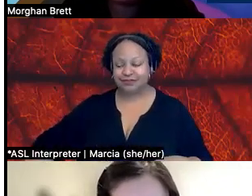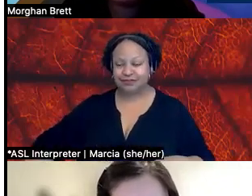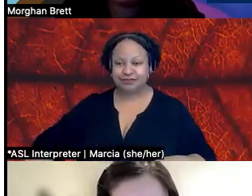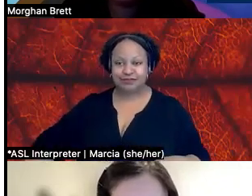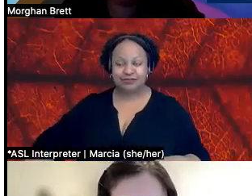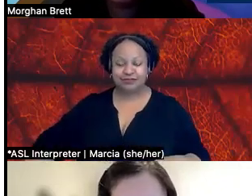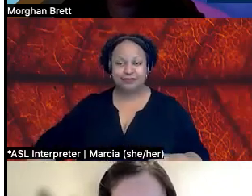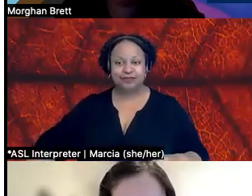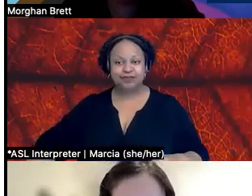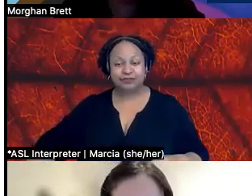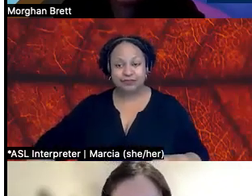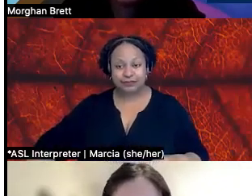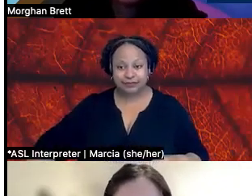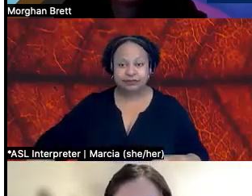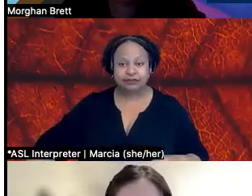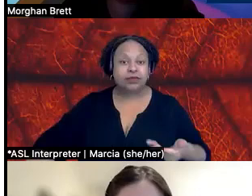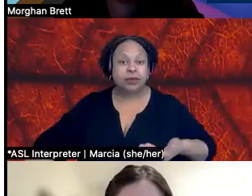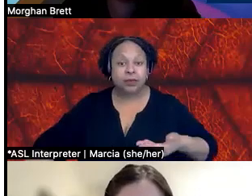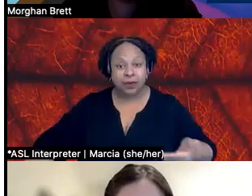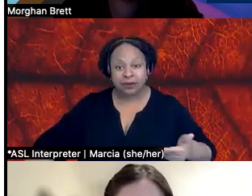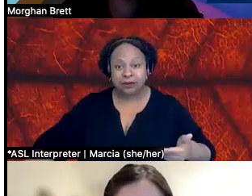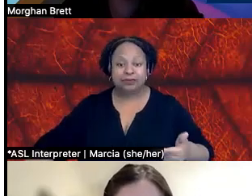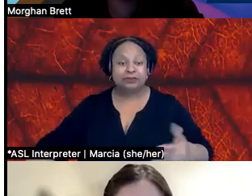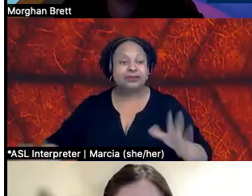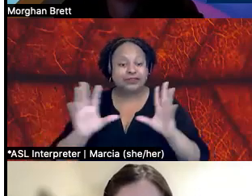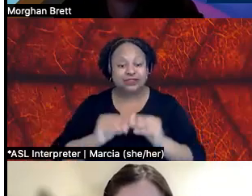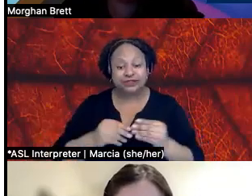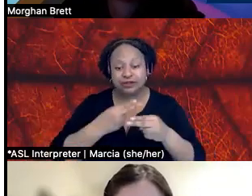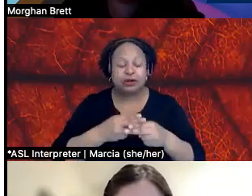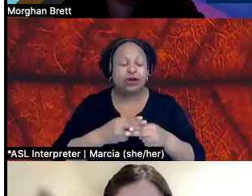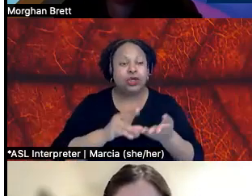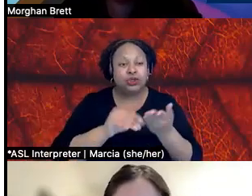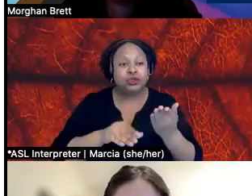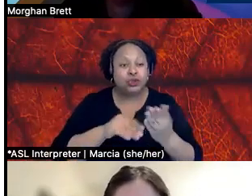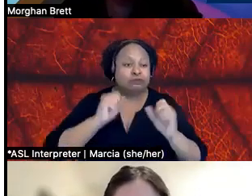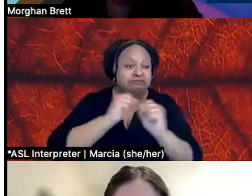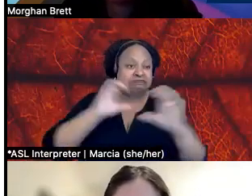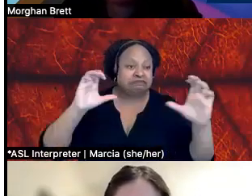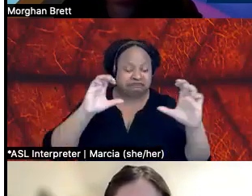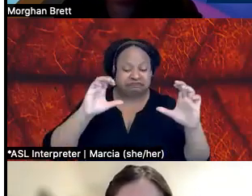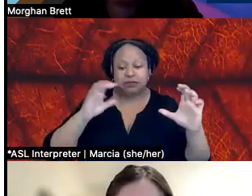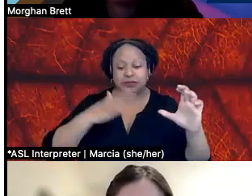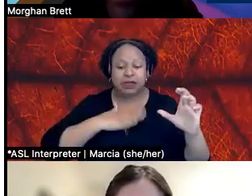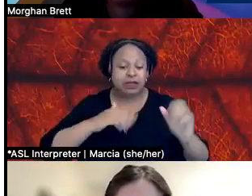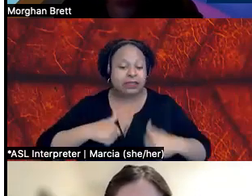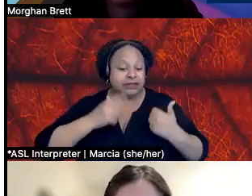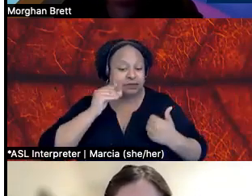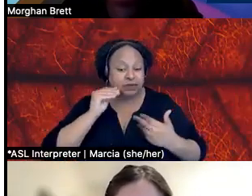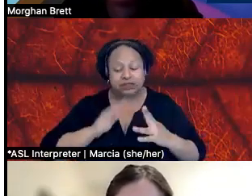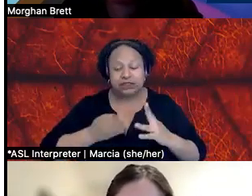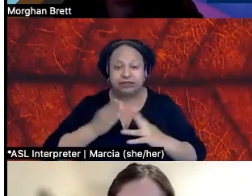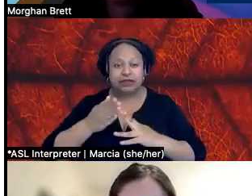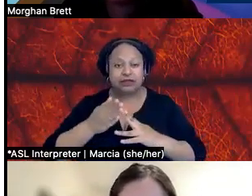All right, welcome to the session titled Student Snapshot. My lived experience navigating adaptive technology